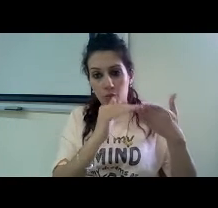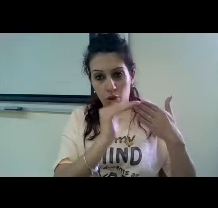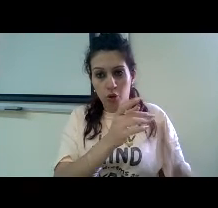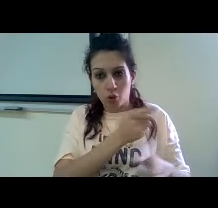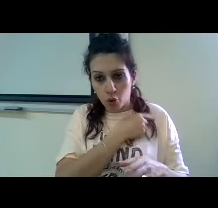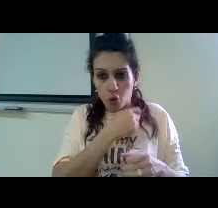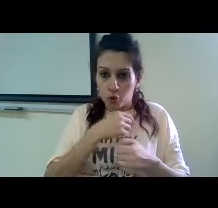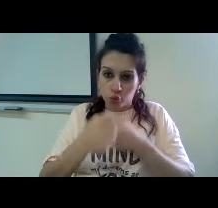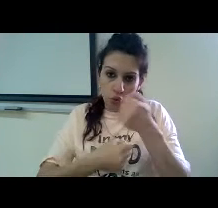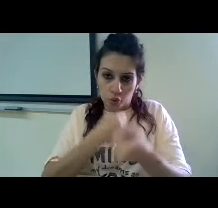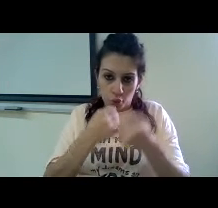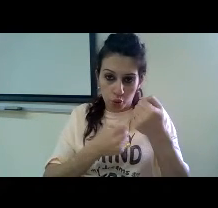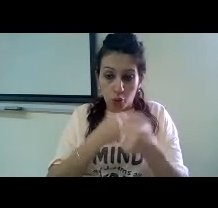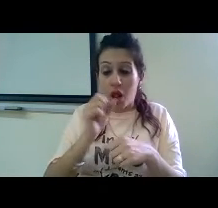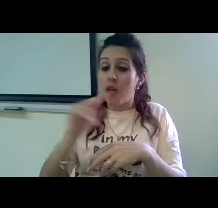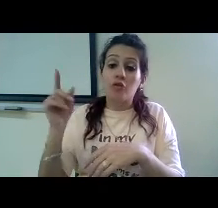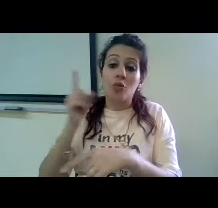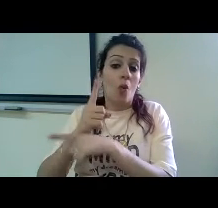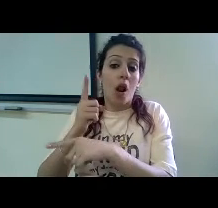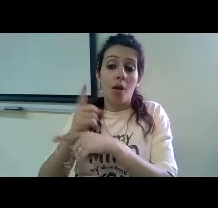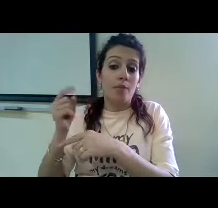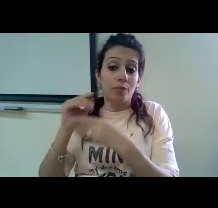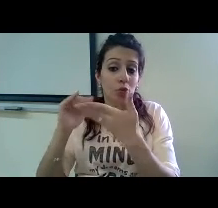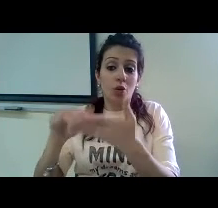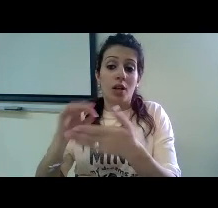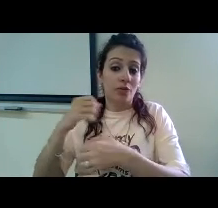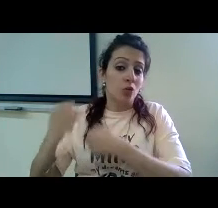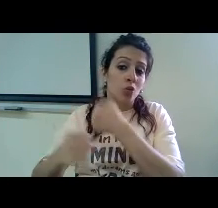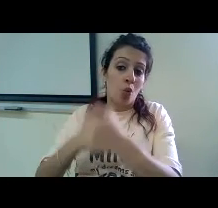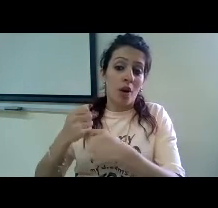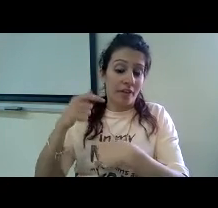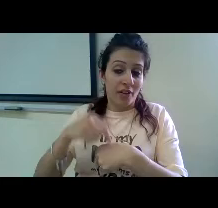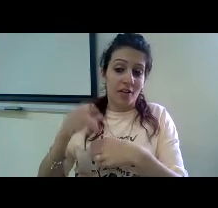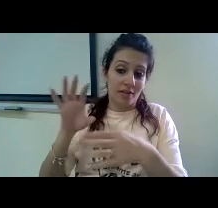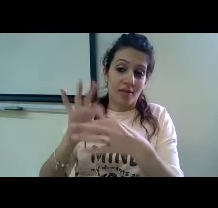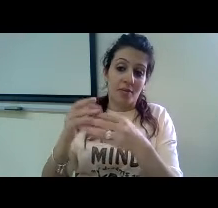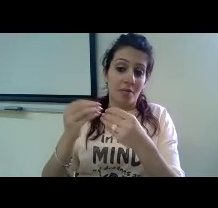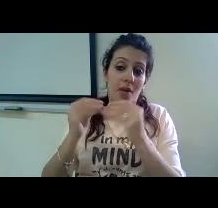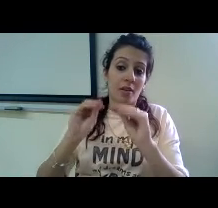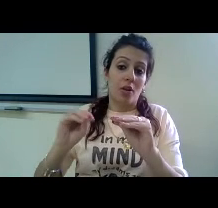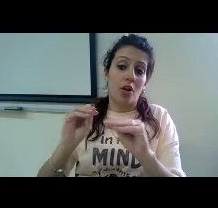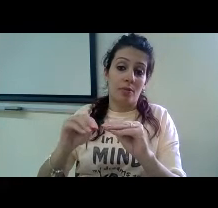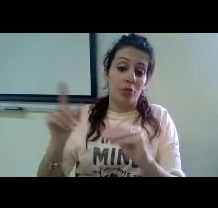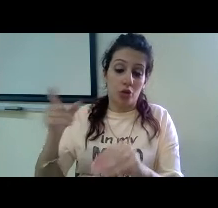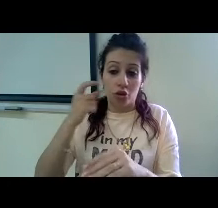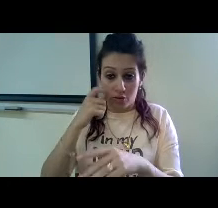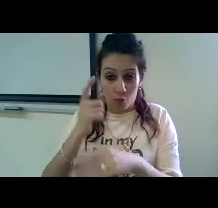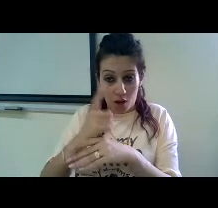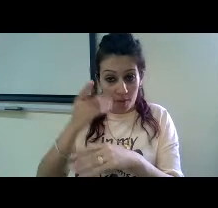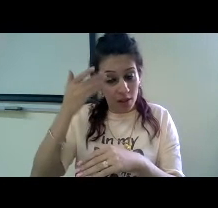going on, there is a strategy, solution, history, situation and issues.